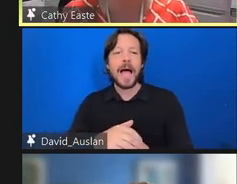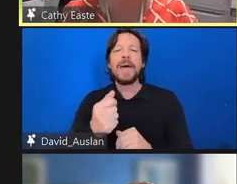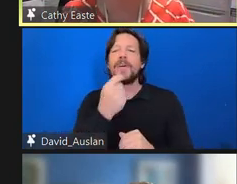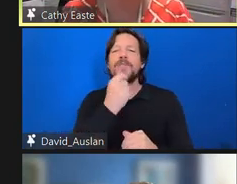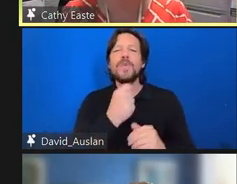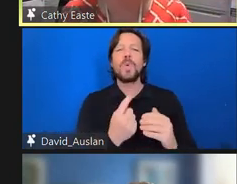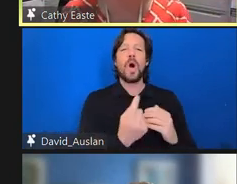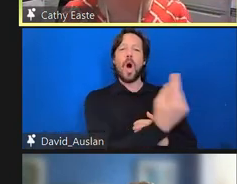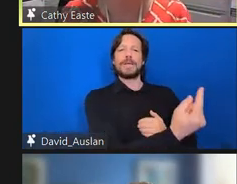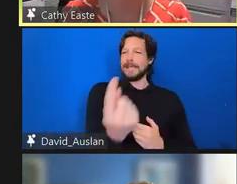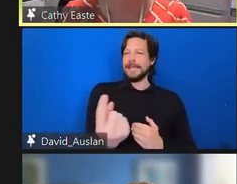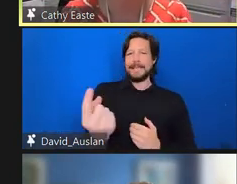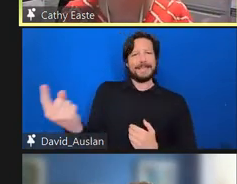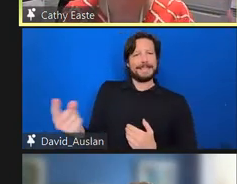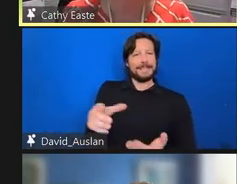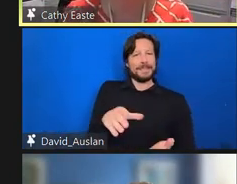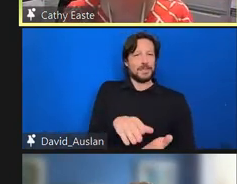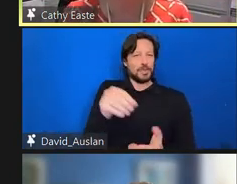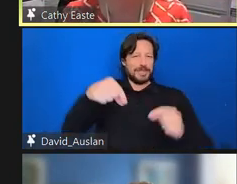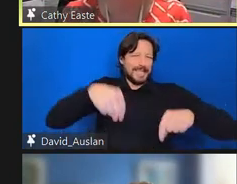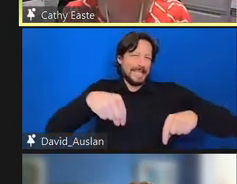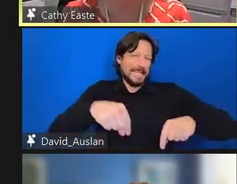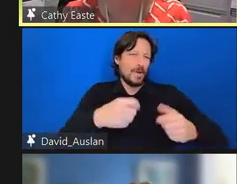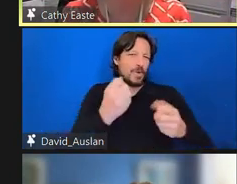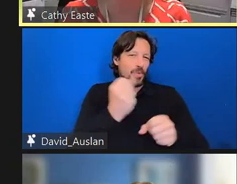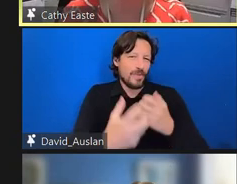so the deaf space is not working this year. Next year, we will have the deaf space again.